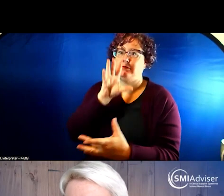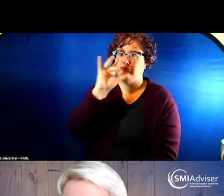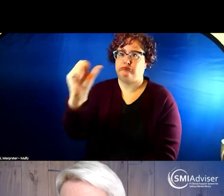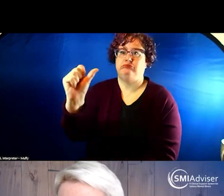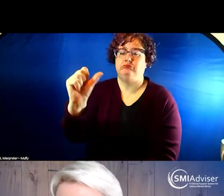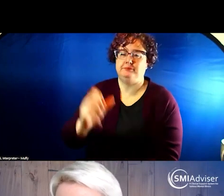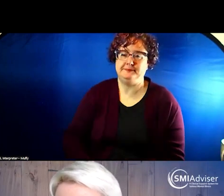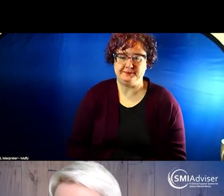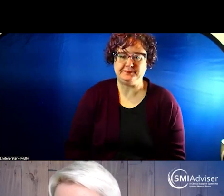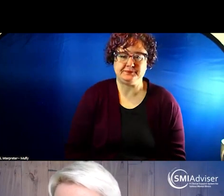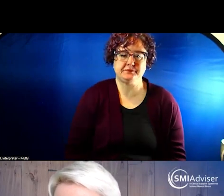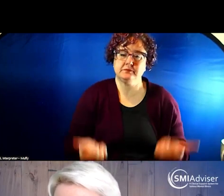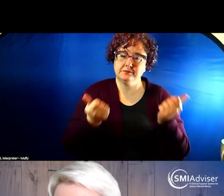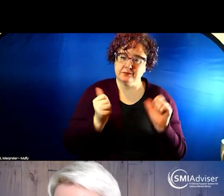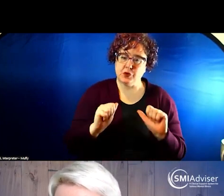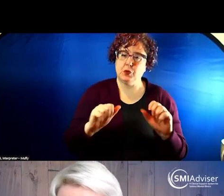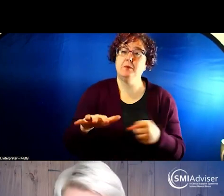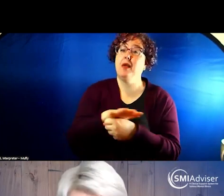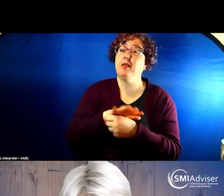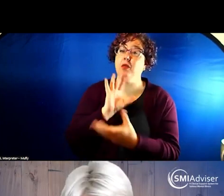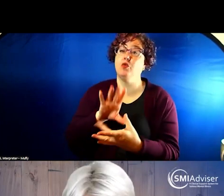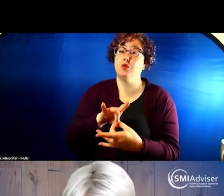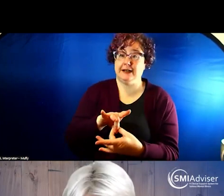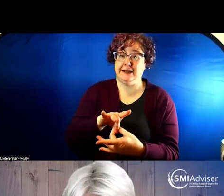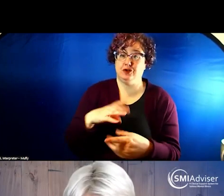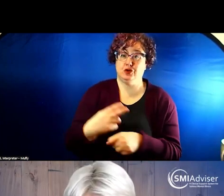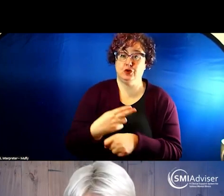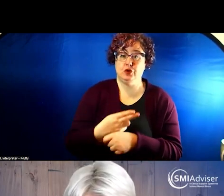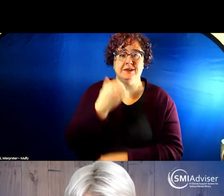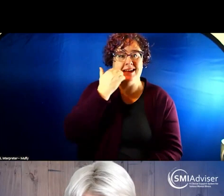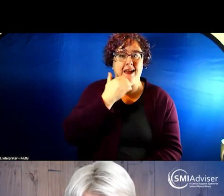WE TRIED TO MAKE THAT LOCAL CONNECTION USING EVERY DAY LANGUAGE THAT PEOPLE